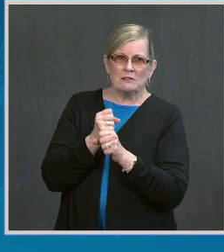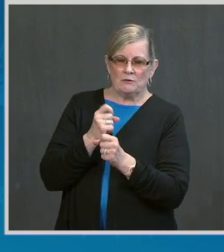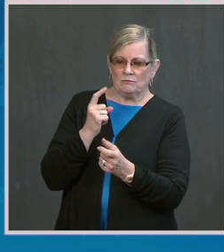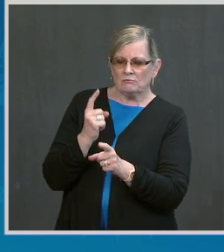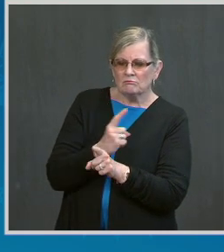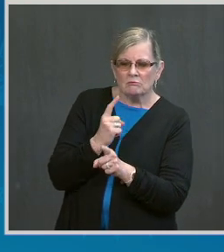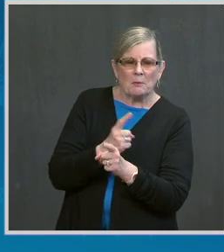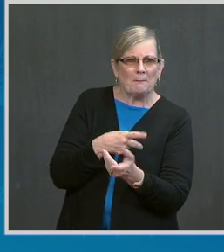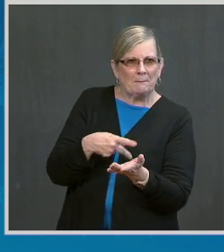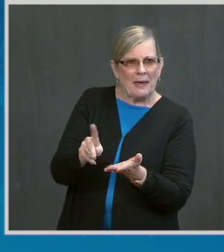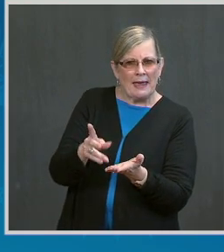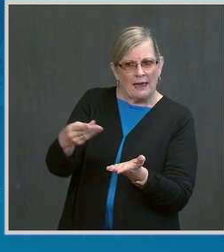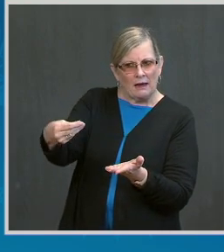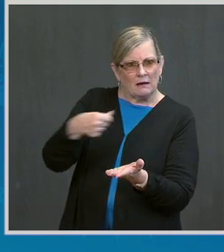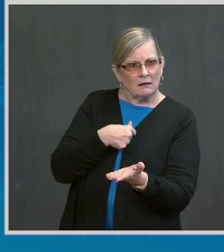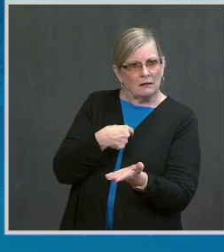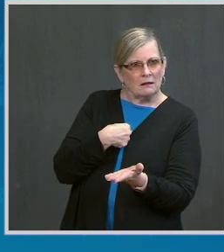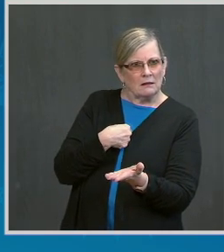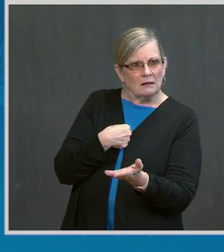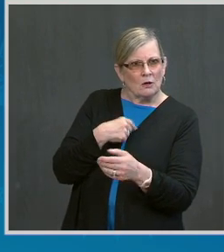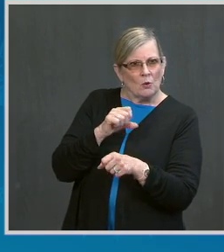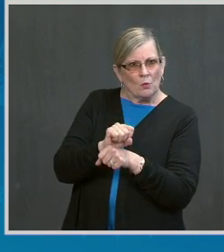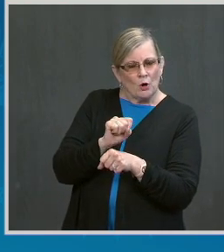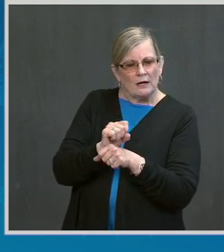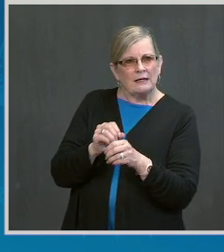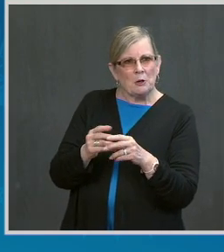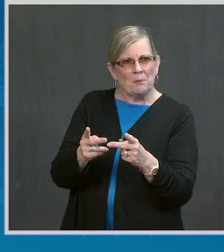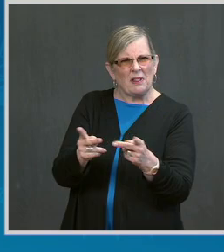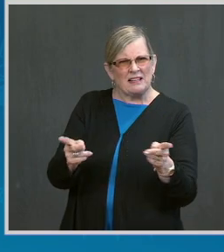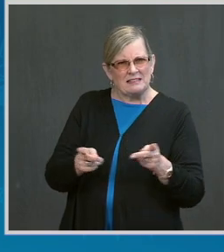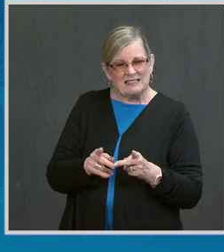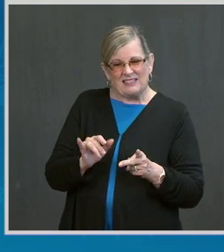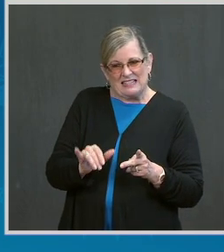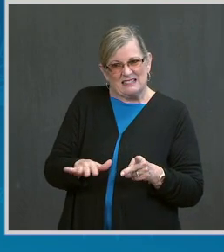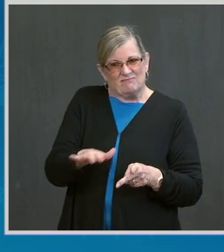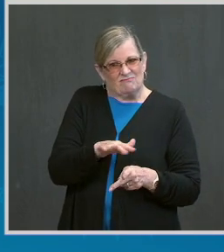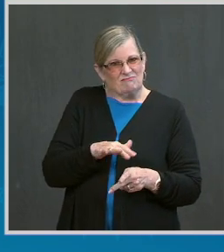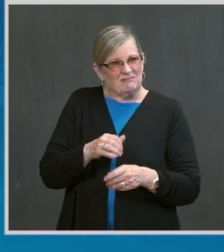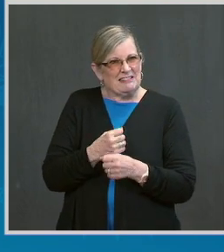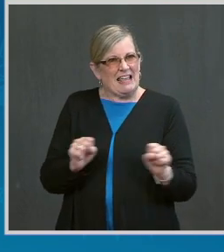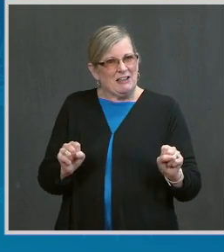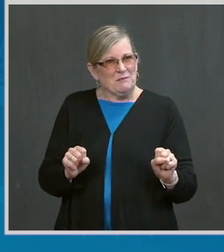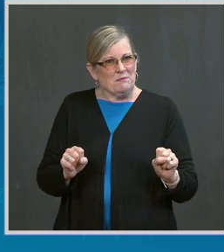that gives them safety and protection. I'm also talking about removing the barriers